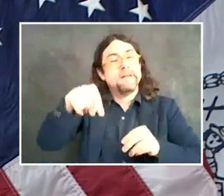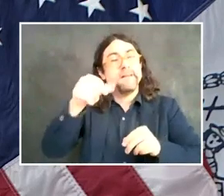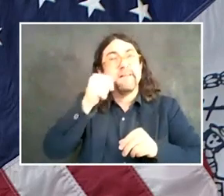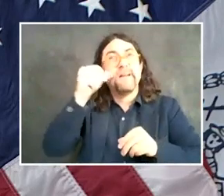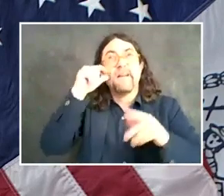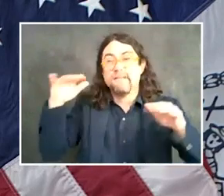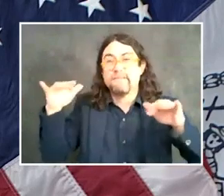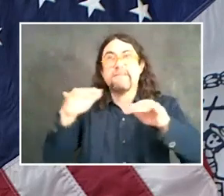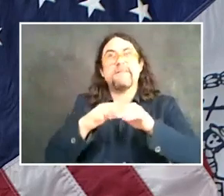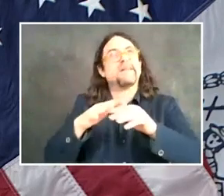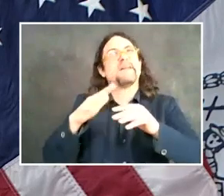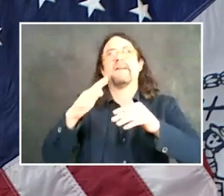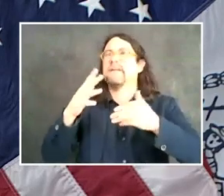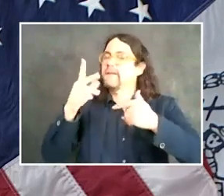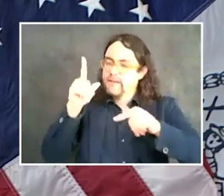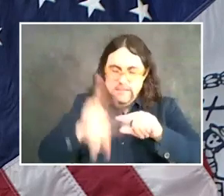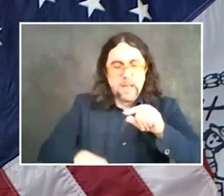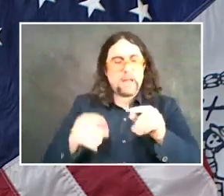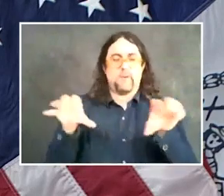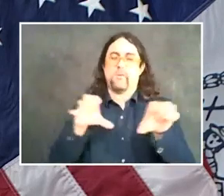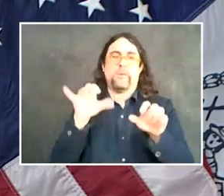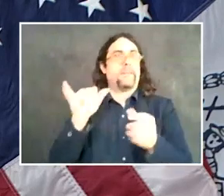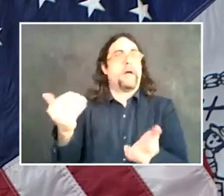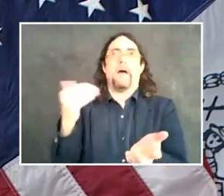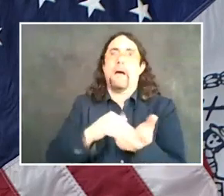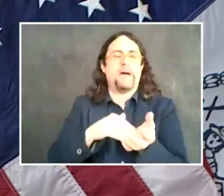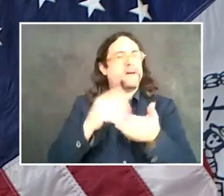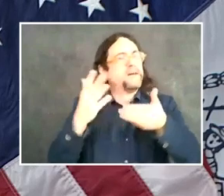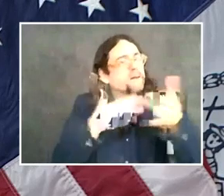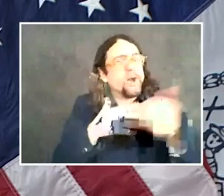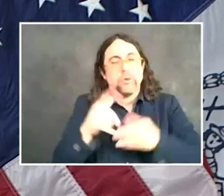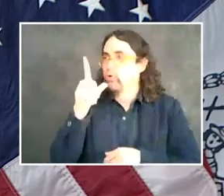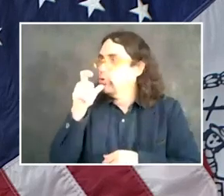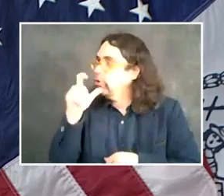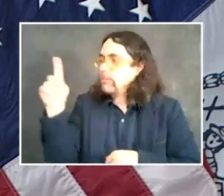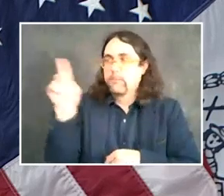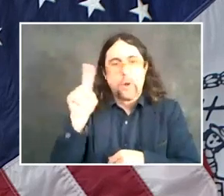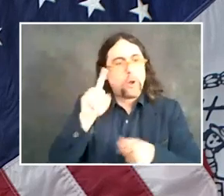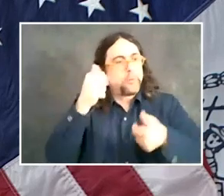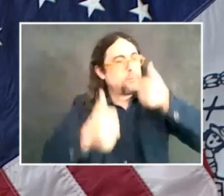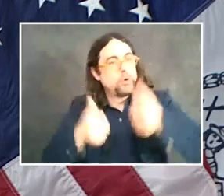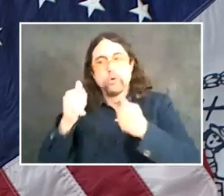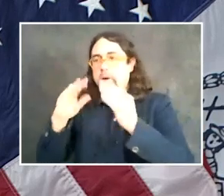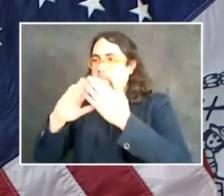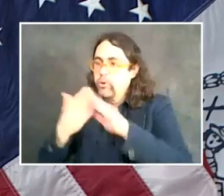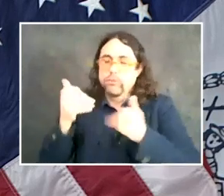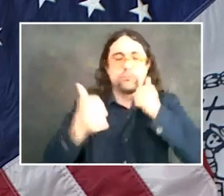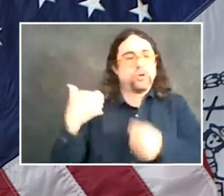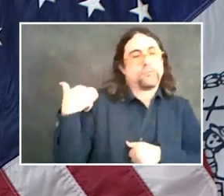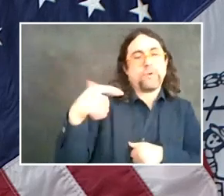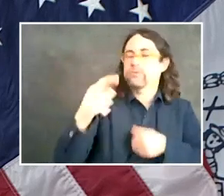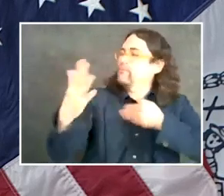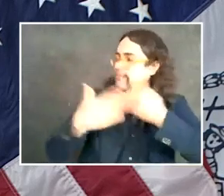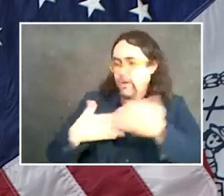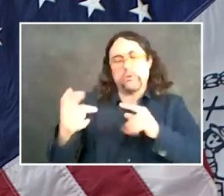ABSOLUTELY UNACCEPTABLE AND IT WOULD BE UNACCEPTABLE IN ANY AND ALL COMMUNITIES. IT WAS A LARGE GATHERING. AGAIN, TRAGICALLY, THOUSANDS OF